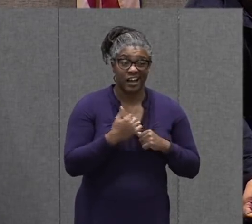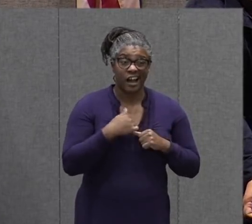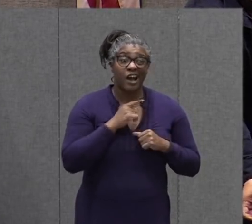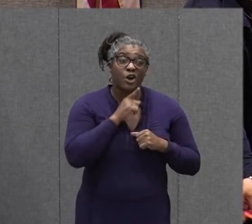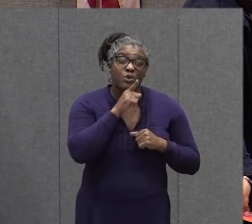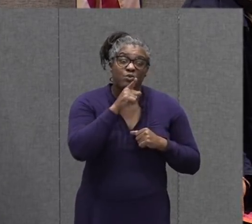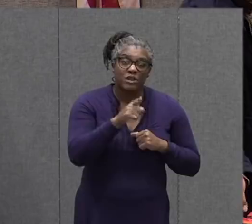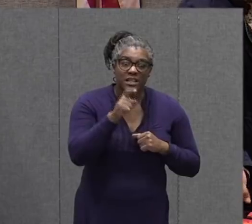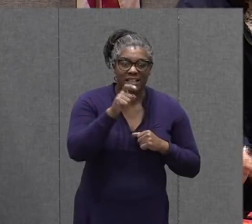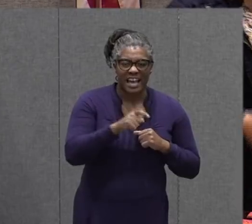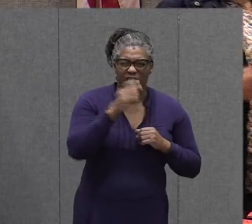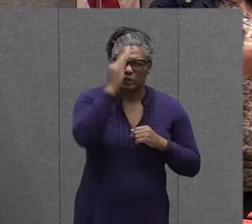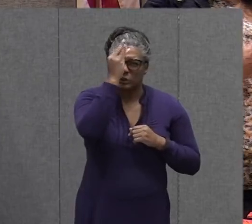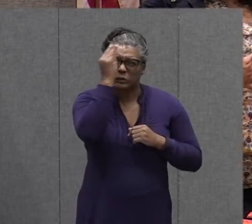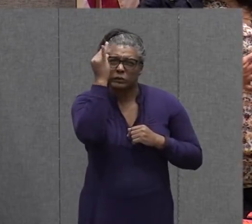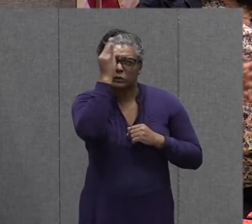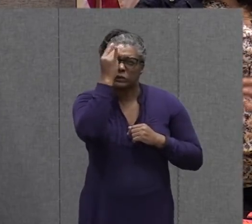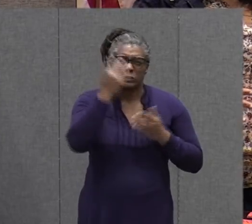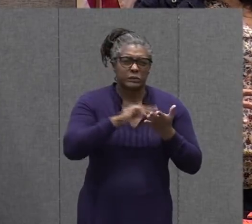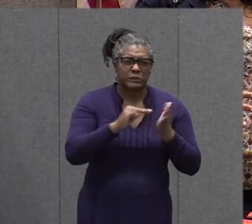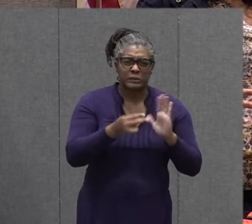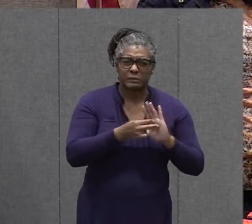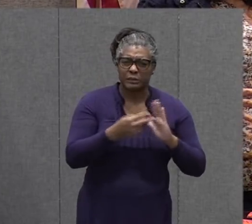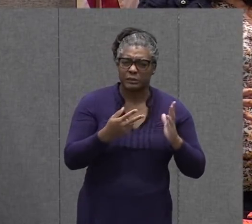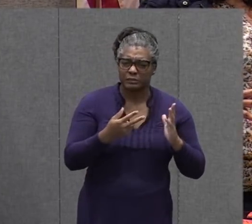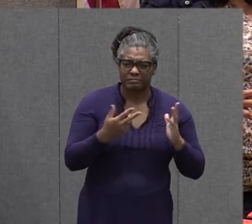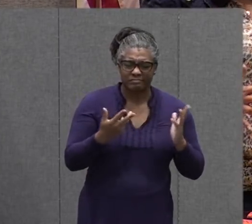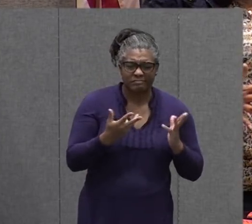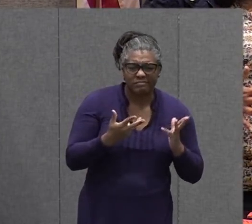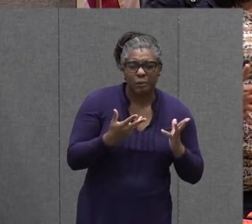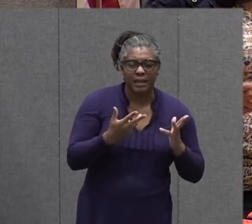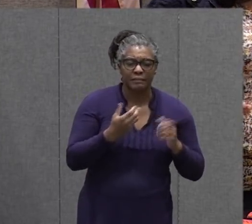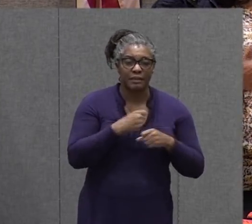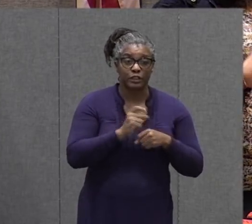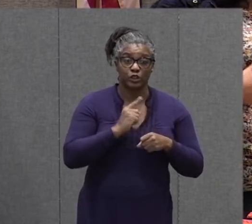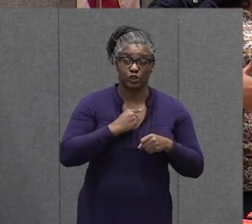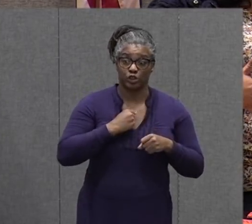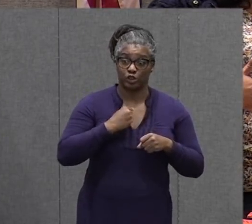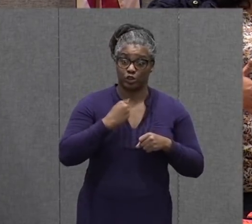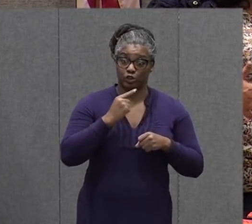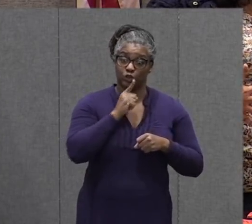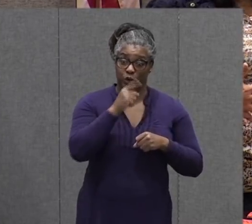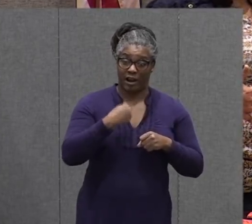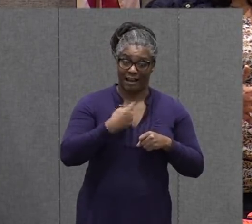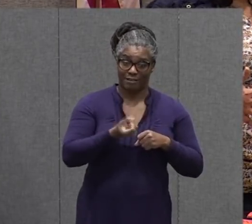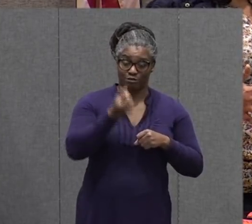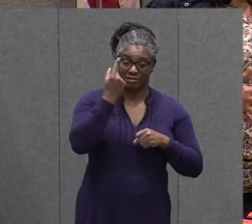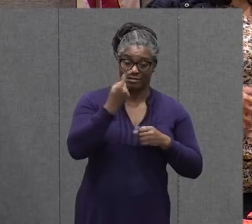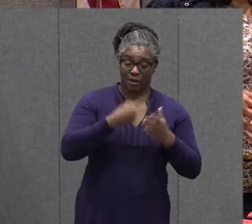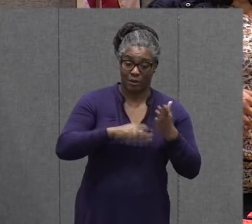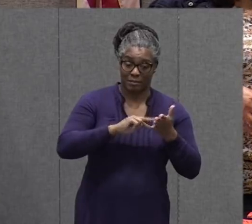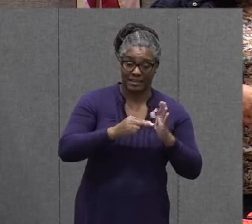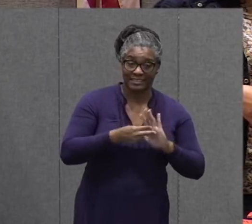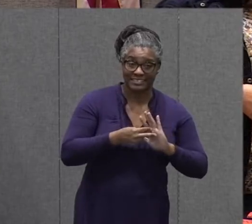to make sure, that I understood what these words mean. So I think together, we are going to learn a lot today.